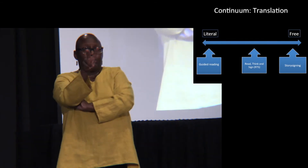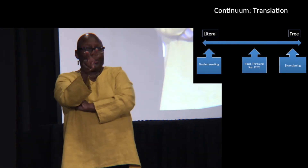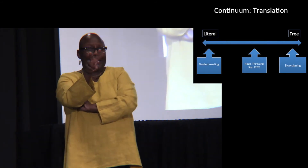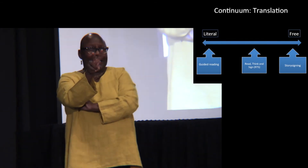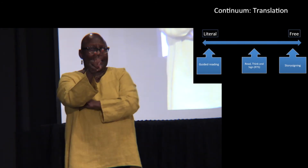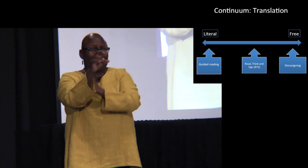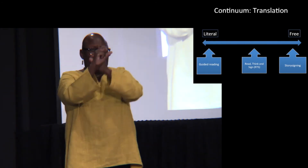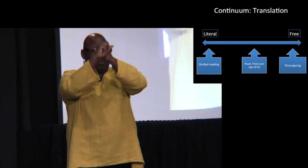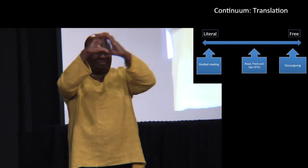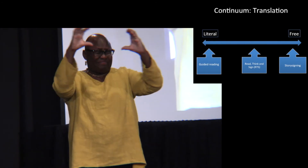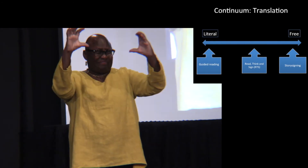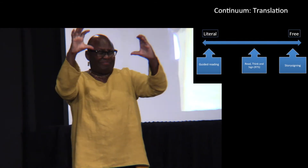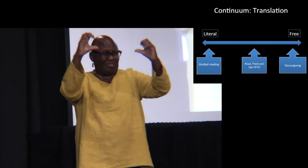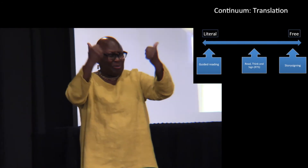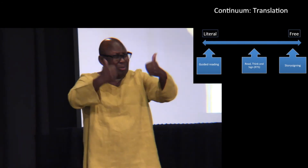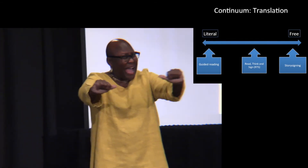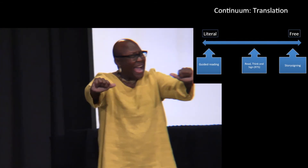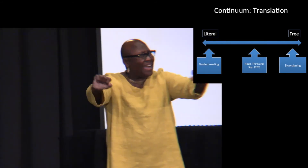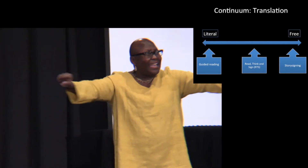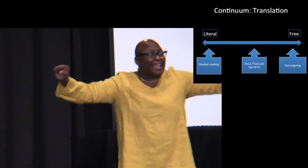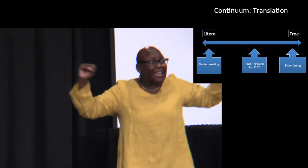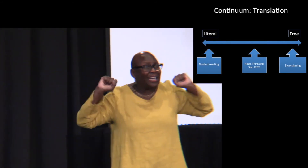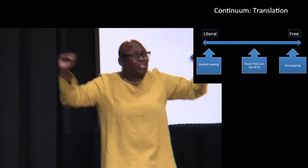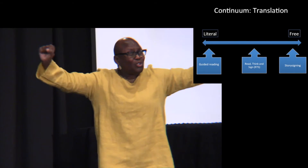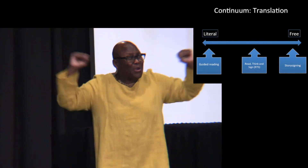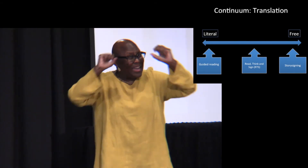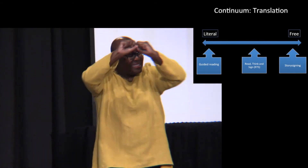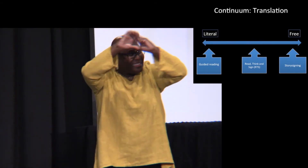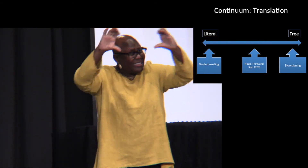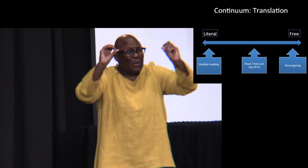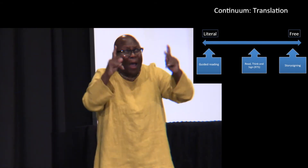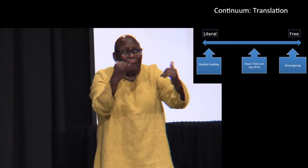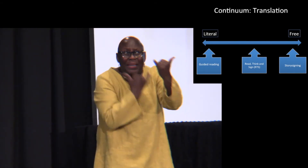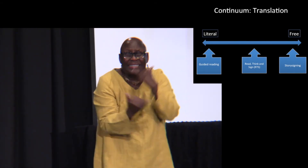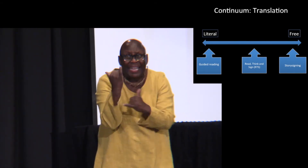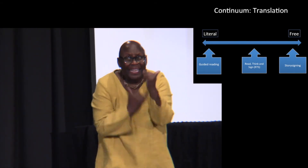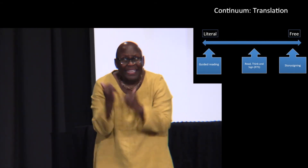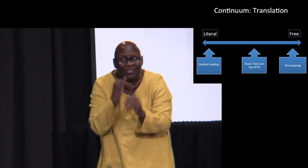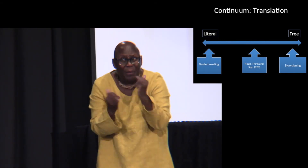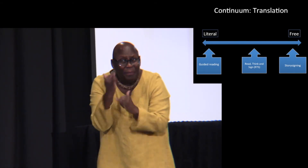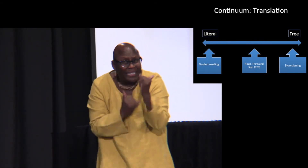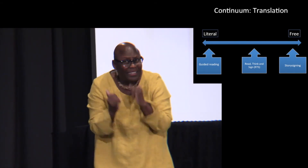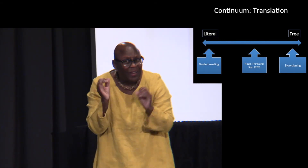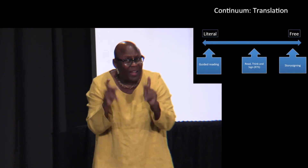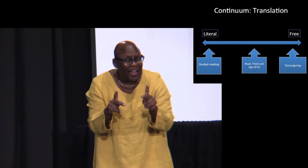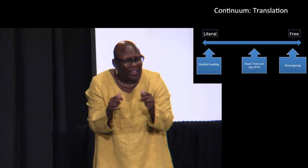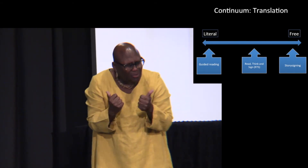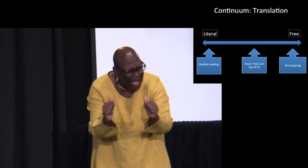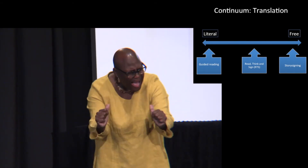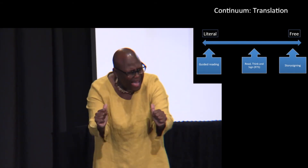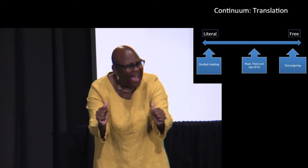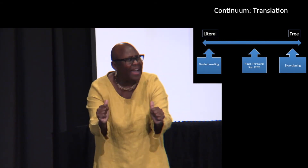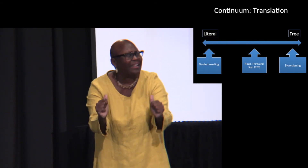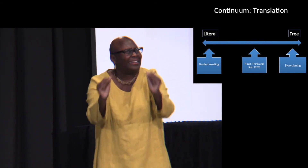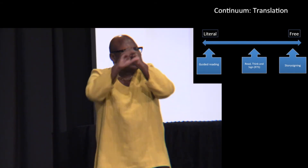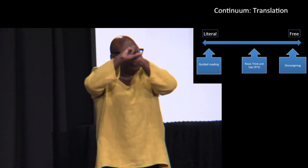We can't blame them. This type of effort is very tedious and requires a lot of mental energy.